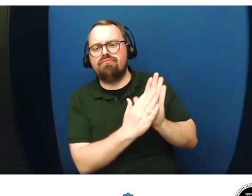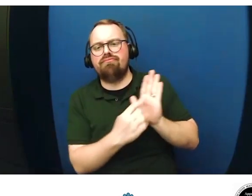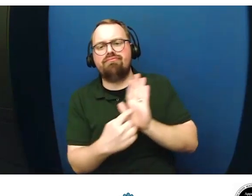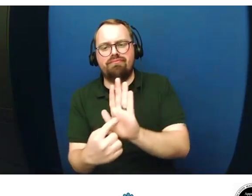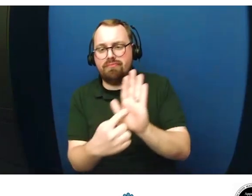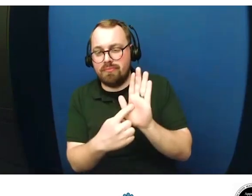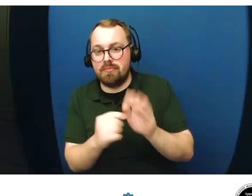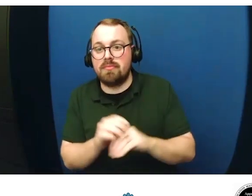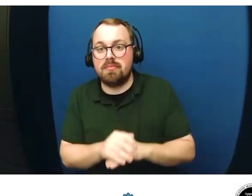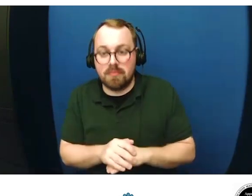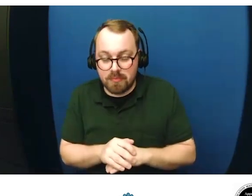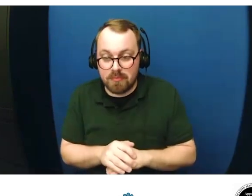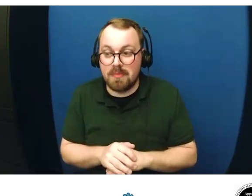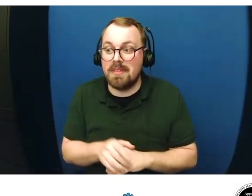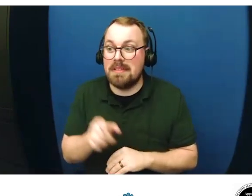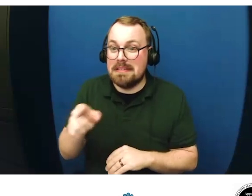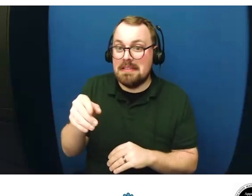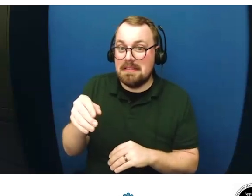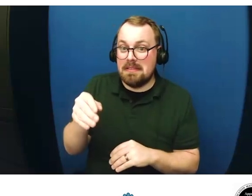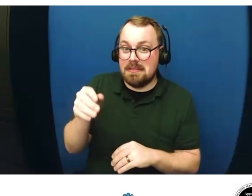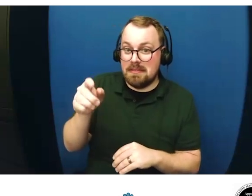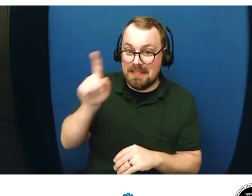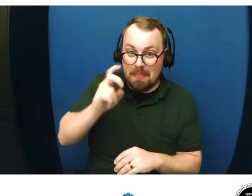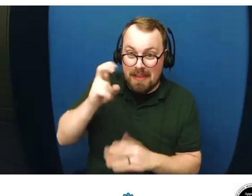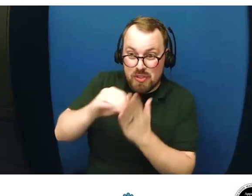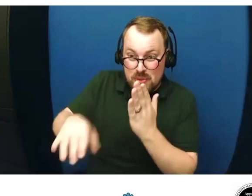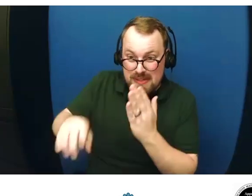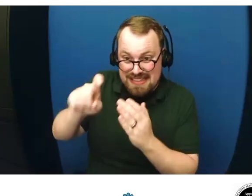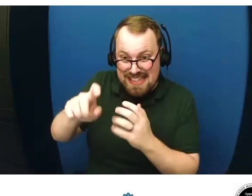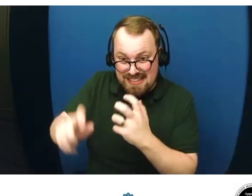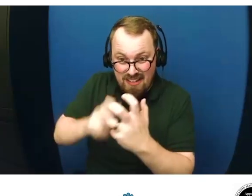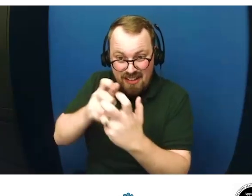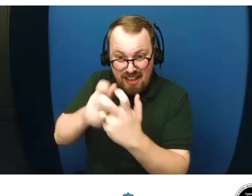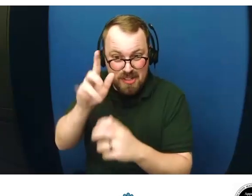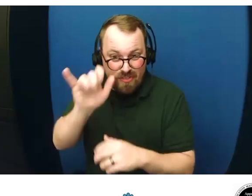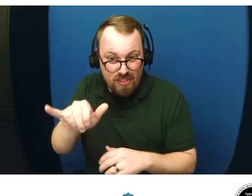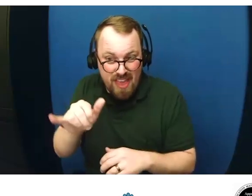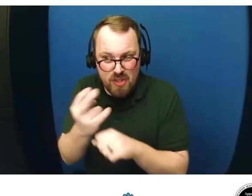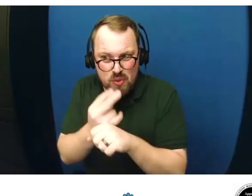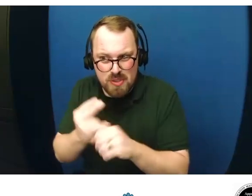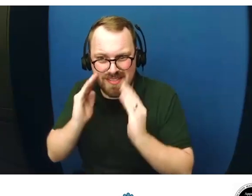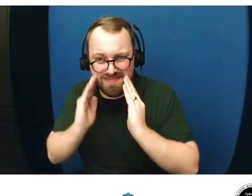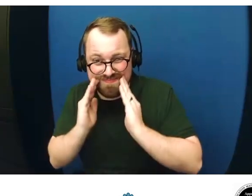or do they need any accommodations for that if that is a mode of communication that's been chosen for that student.